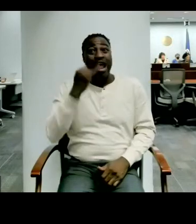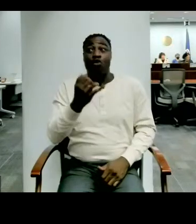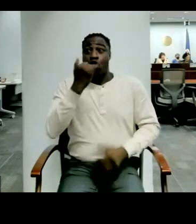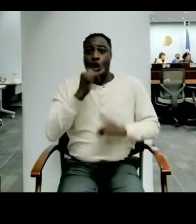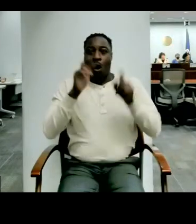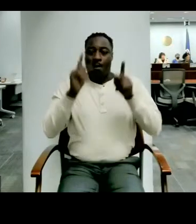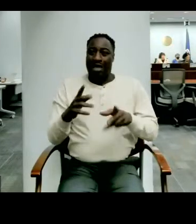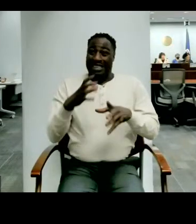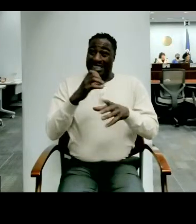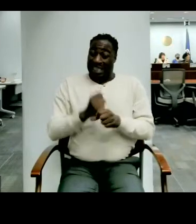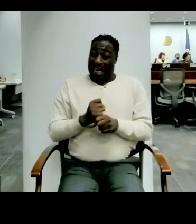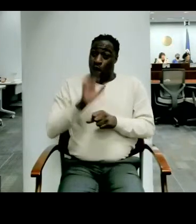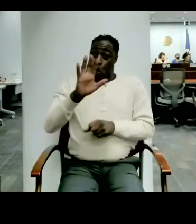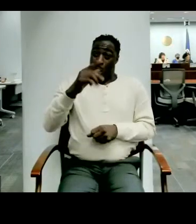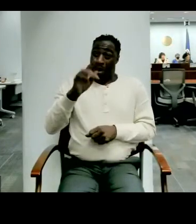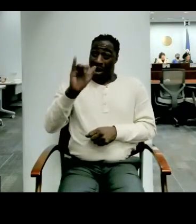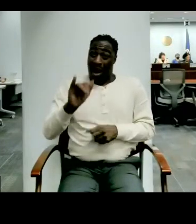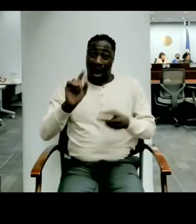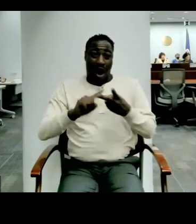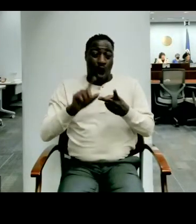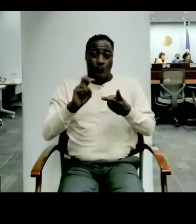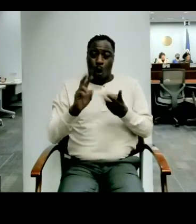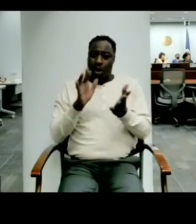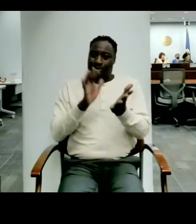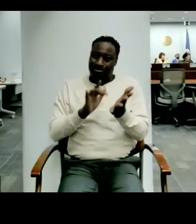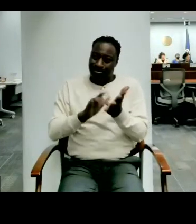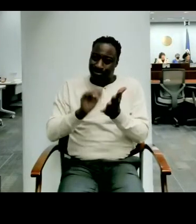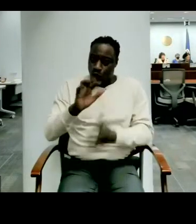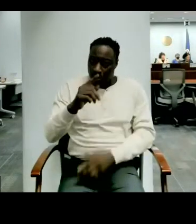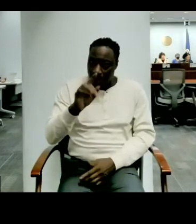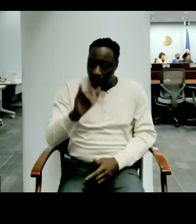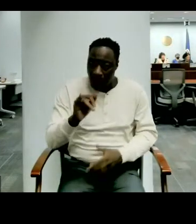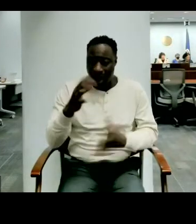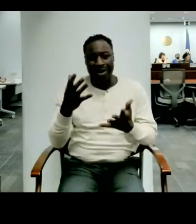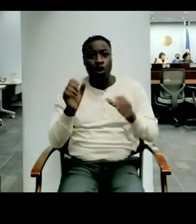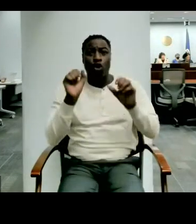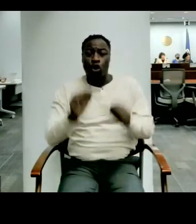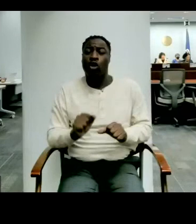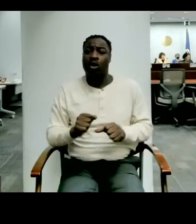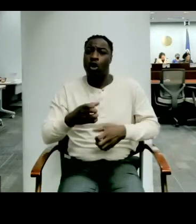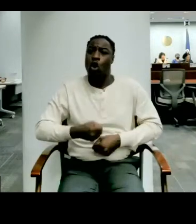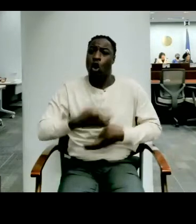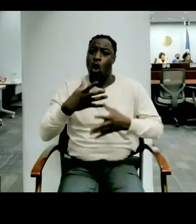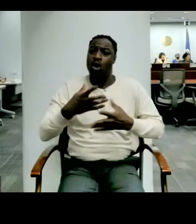were it to be misused it could result in real harm to the employees that were